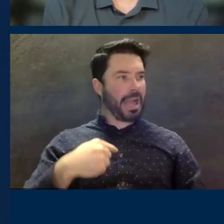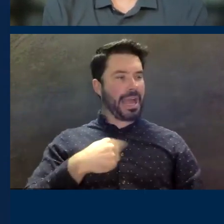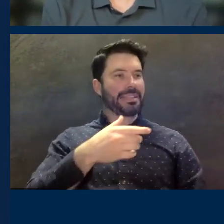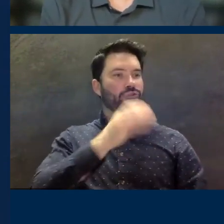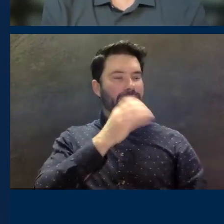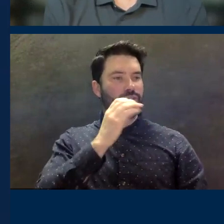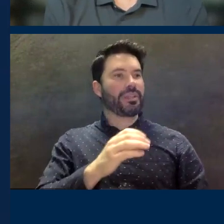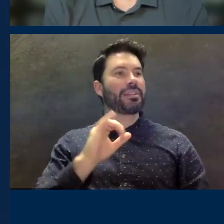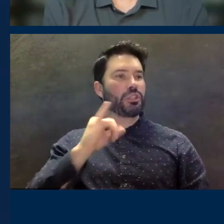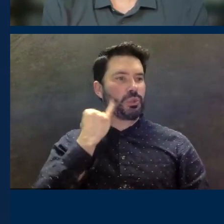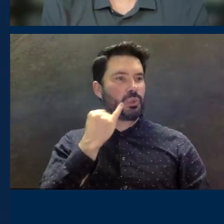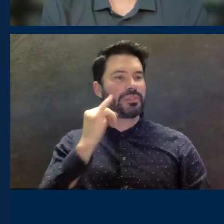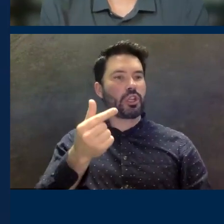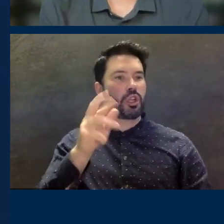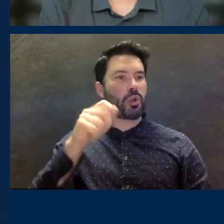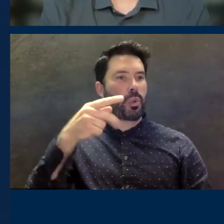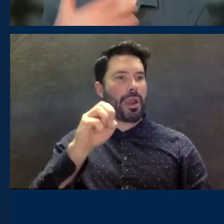I said oh! Why, why...